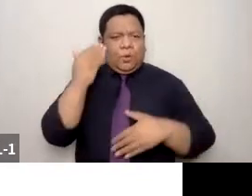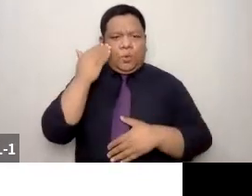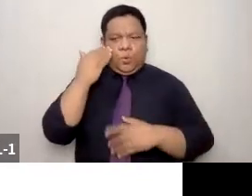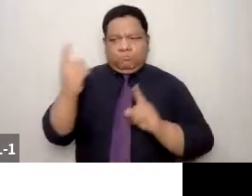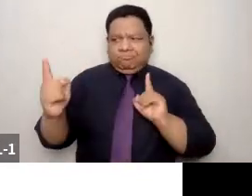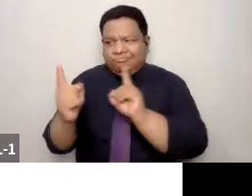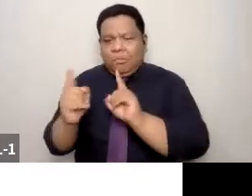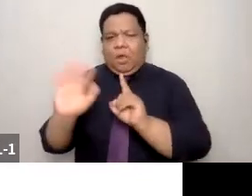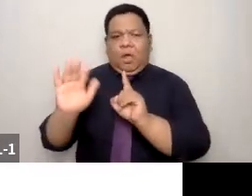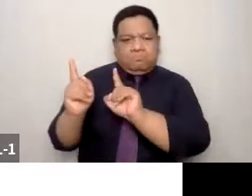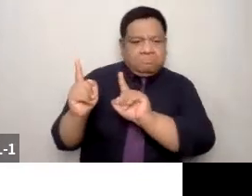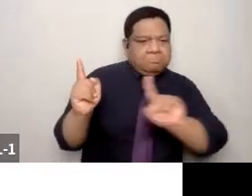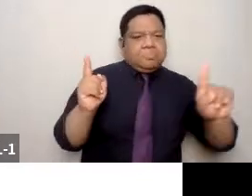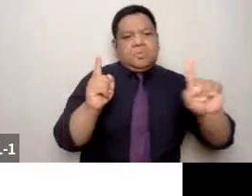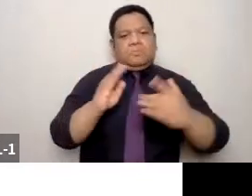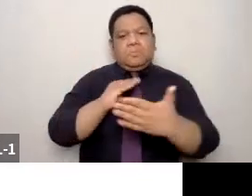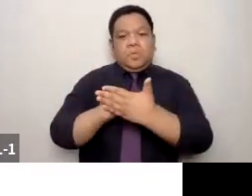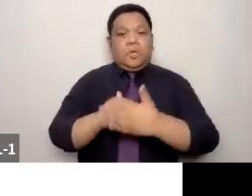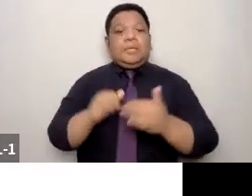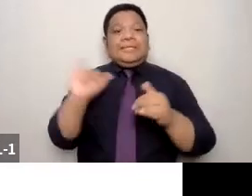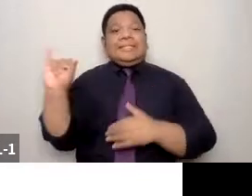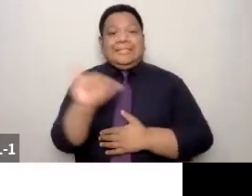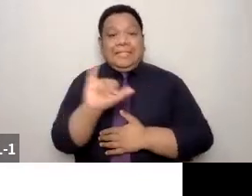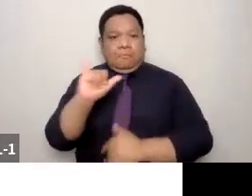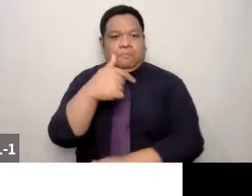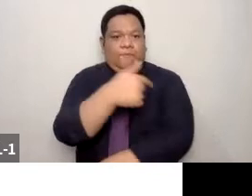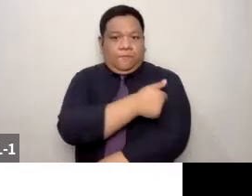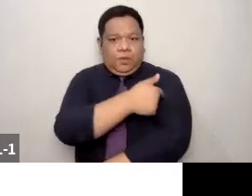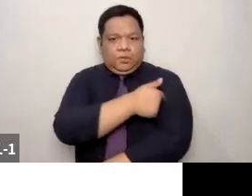This is the same with vaccines. We can think of it that way.